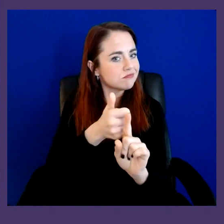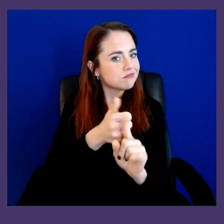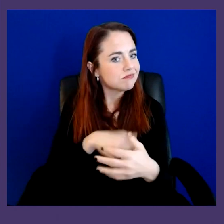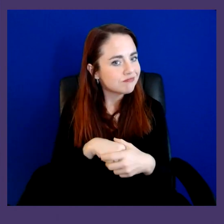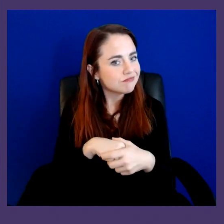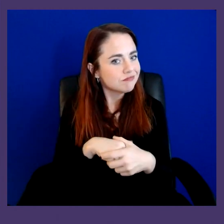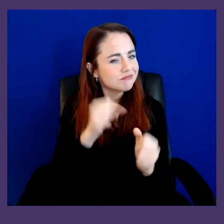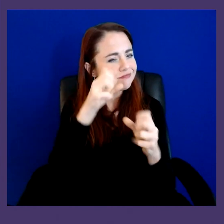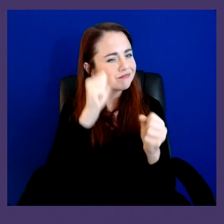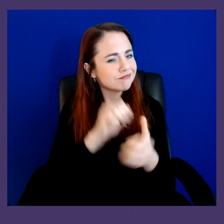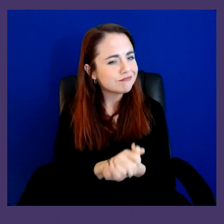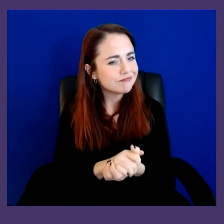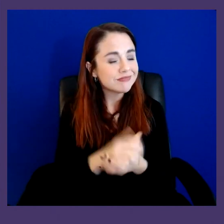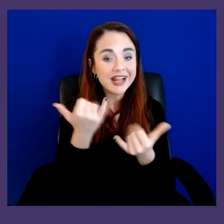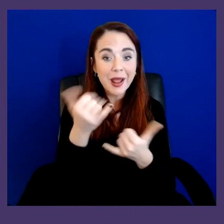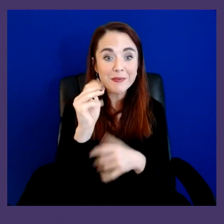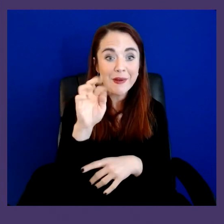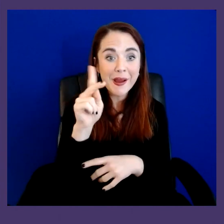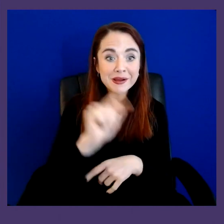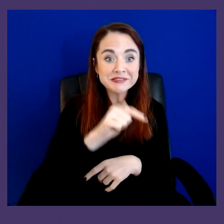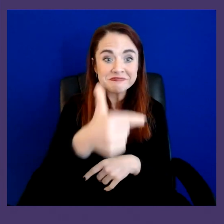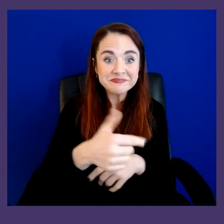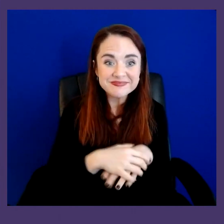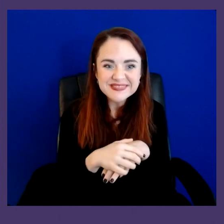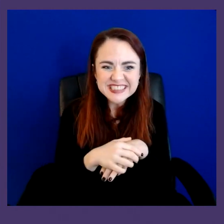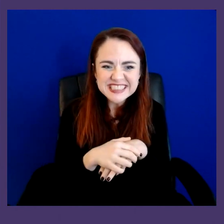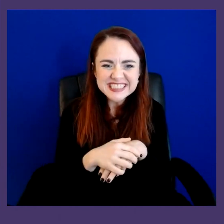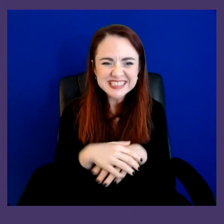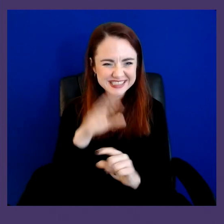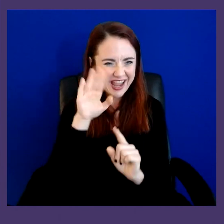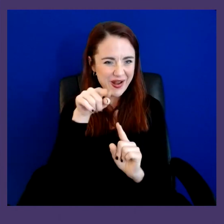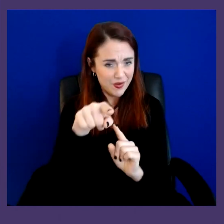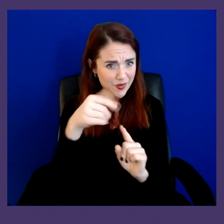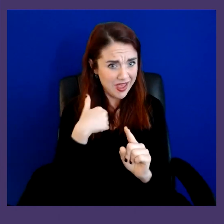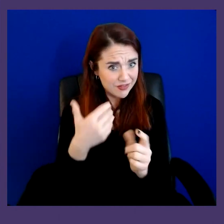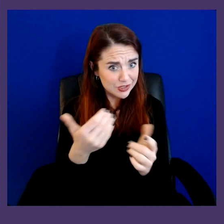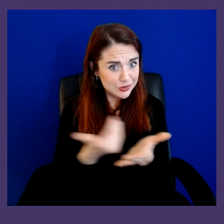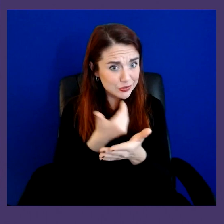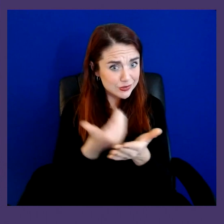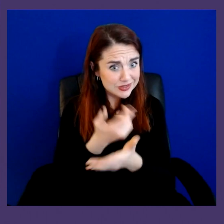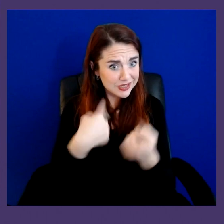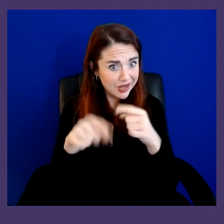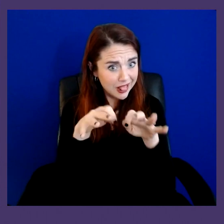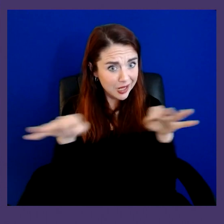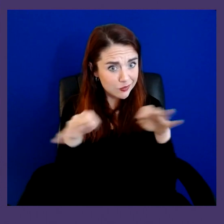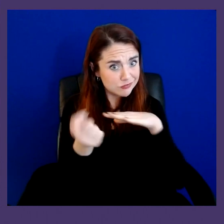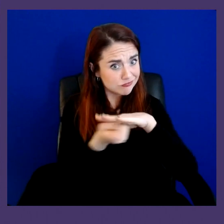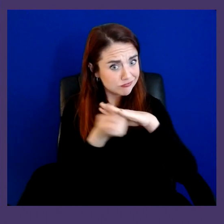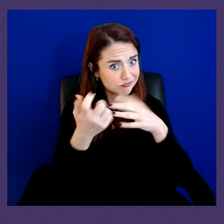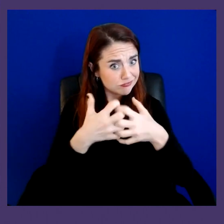So, Mark, let's jump over to you. I know you've got a new sign language automation project coming up soon. Can you talk a little bit about that?